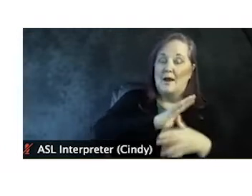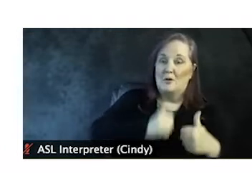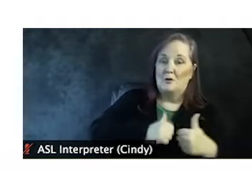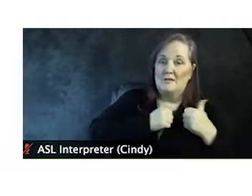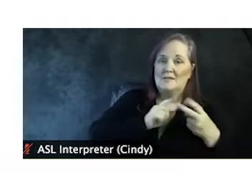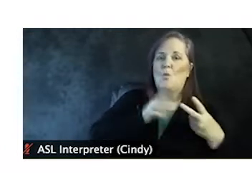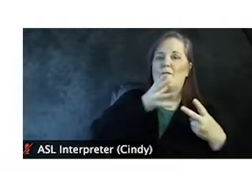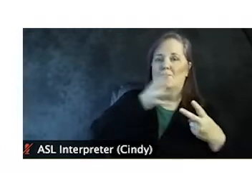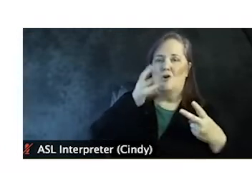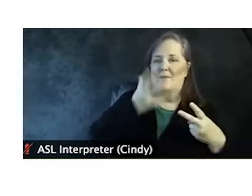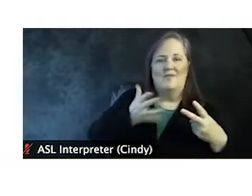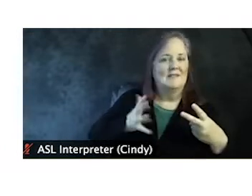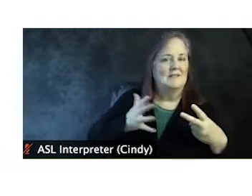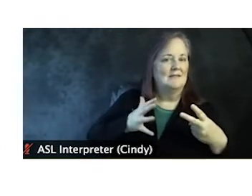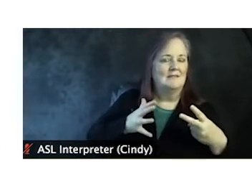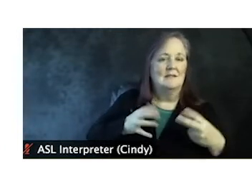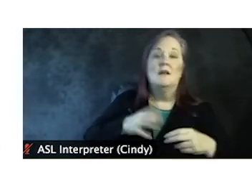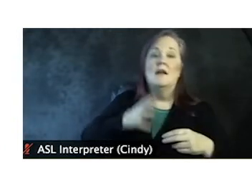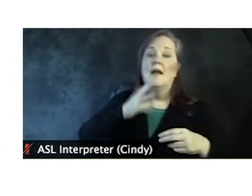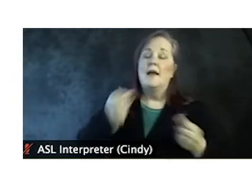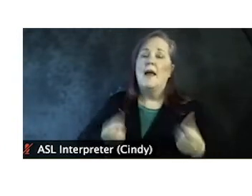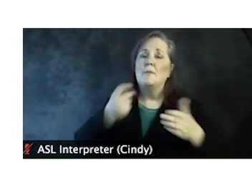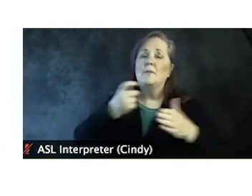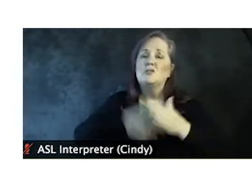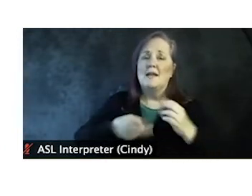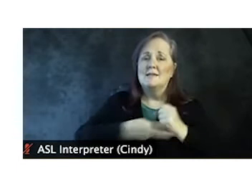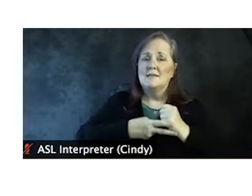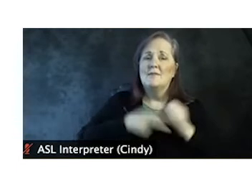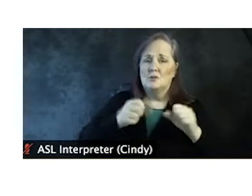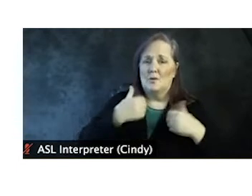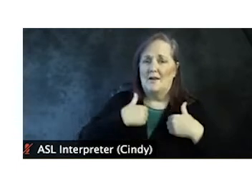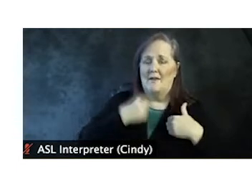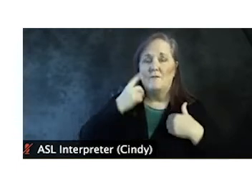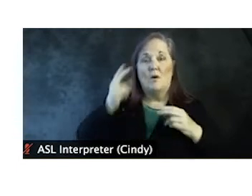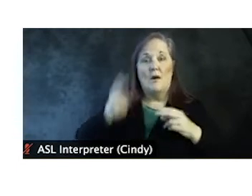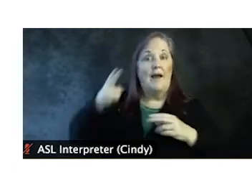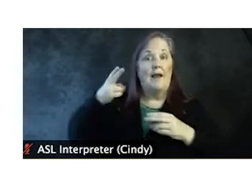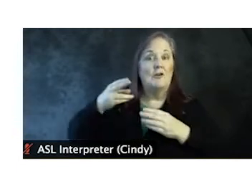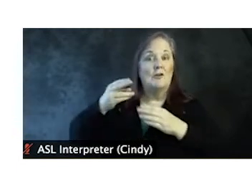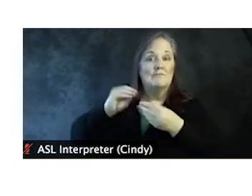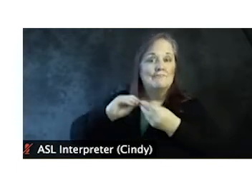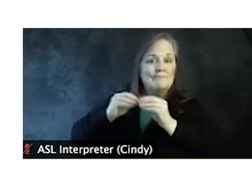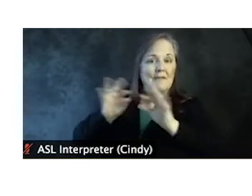The state legislature passed it in June. The Democratic Party is in favor and the Libertarian.